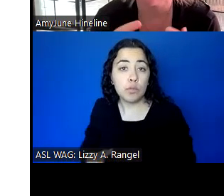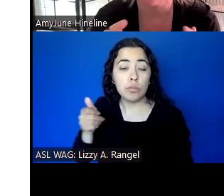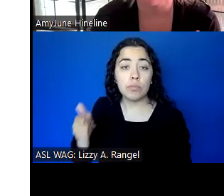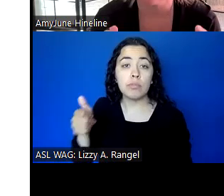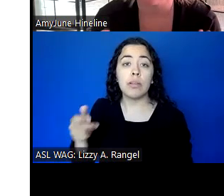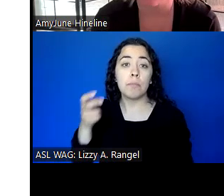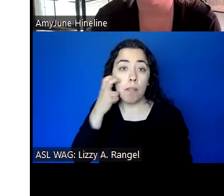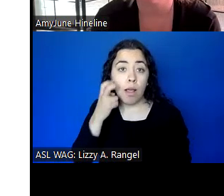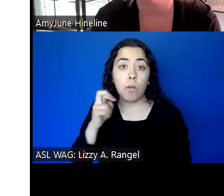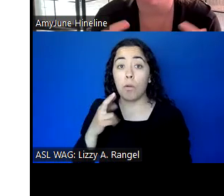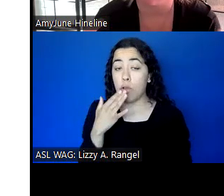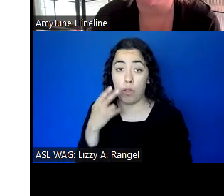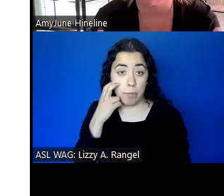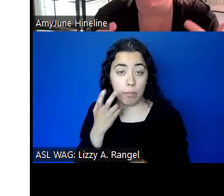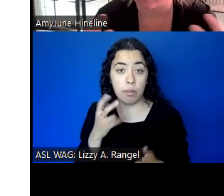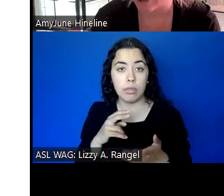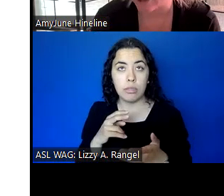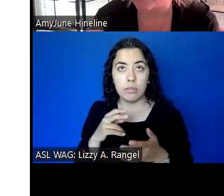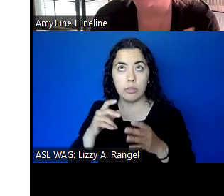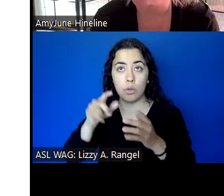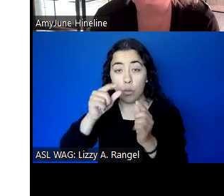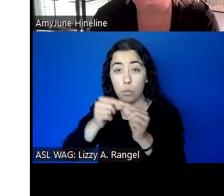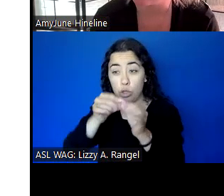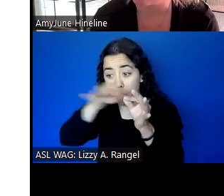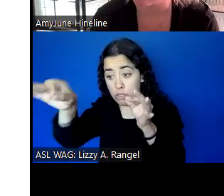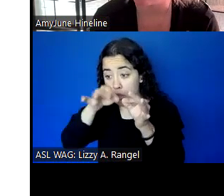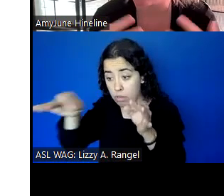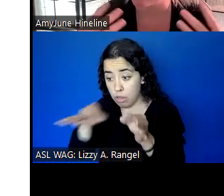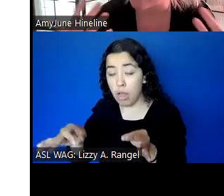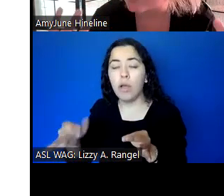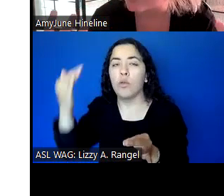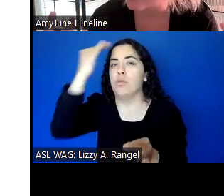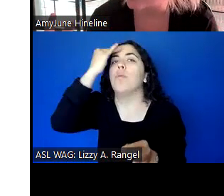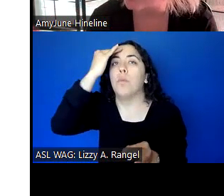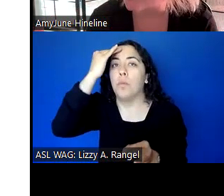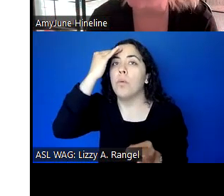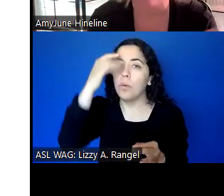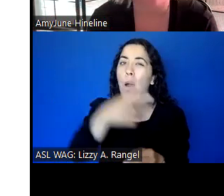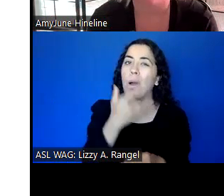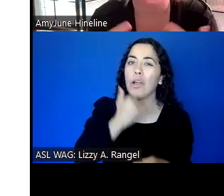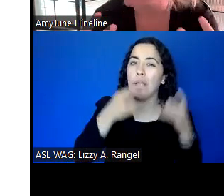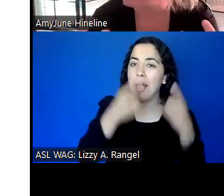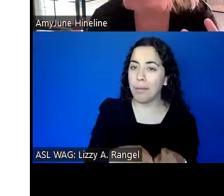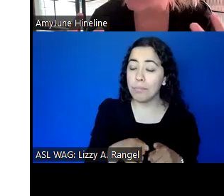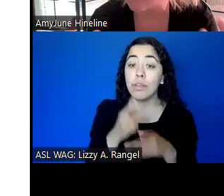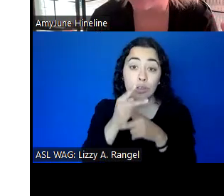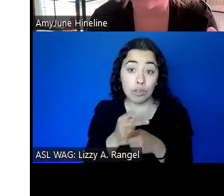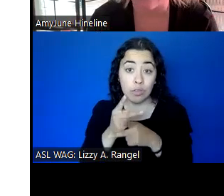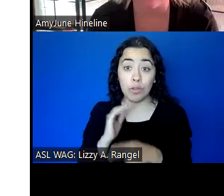detected, the item that is an error is identified, and the error is described to the user in text.